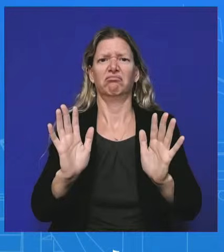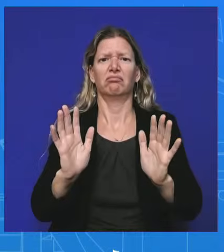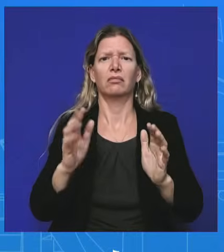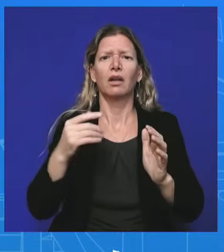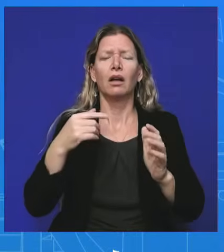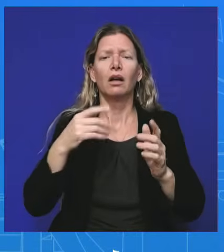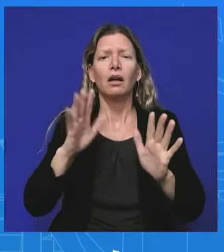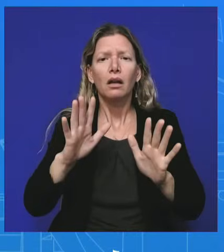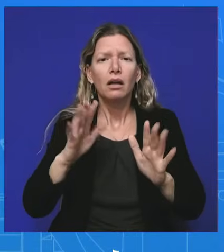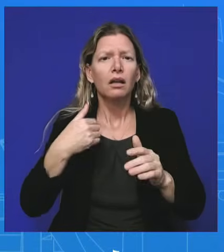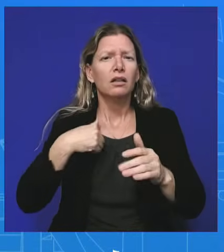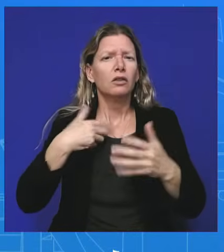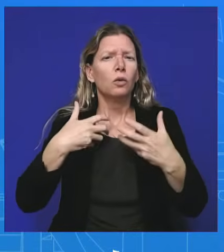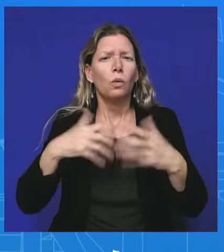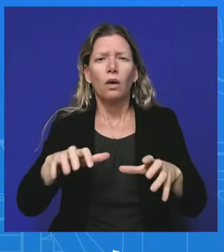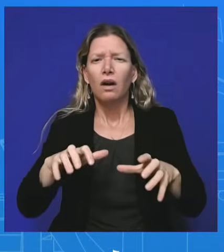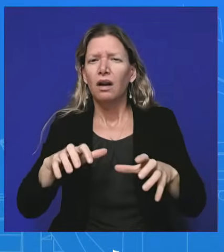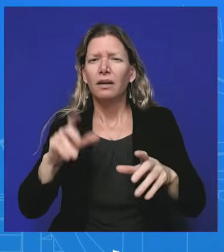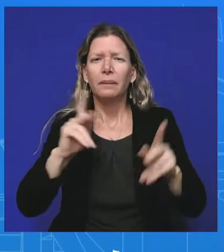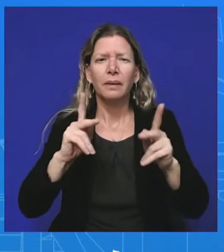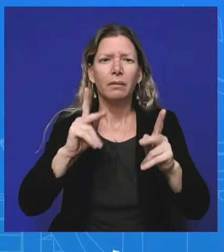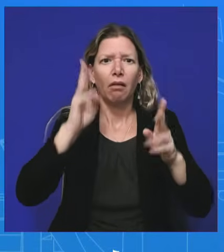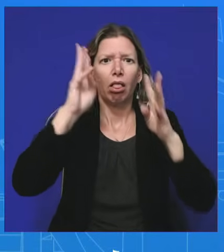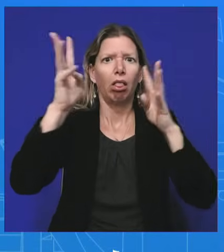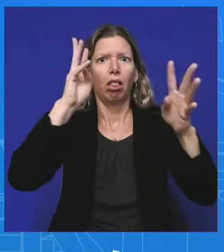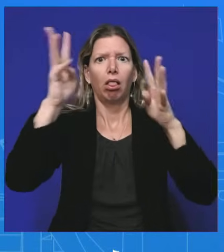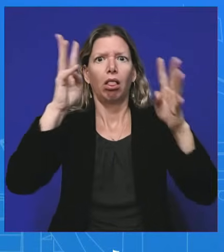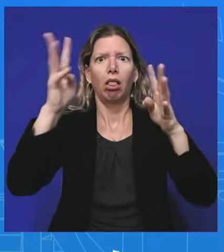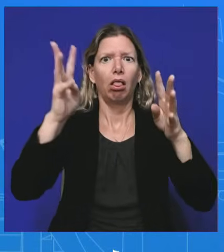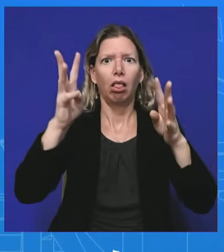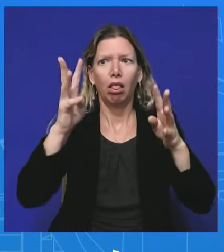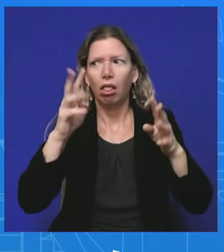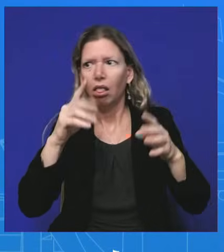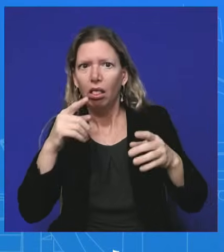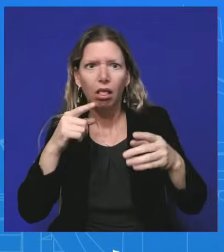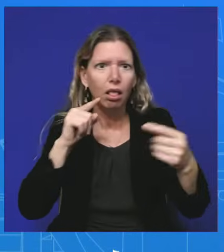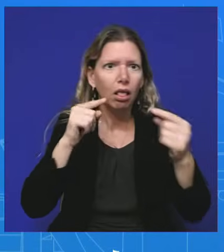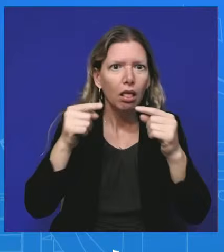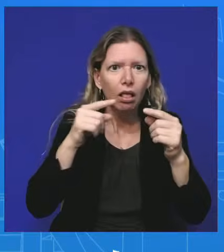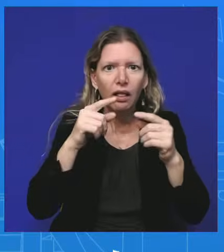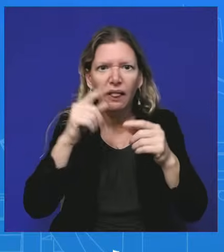We're so grateful -- and we had, obviously, the opportunity to see Paul Pelosi a few times,